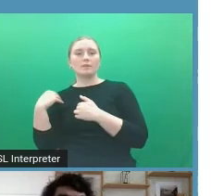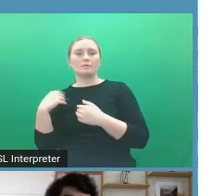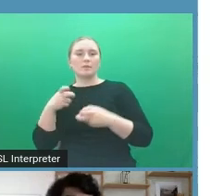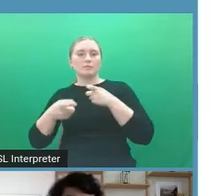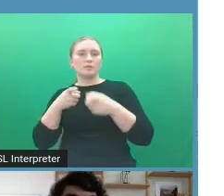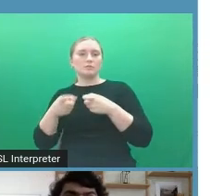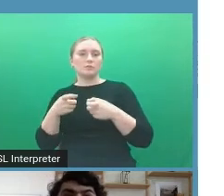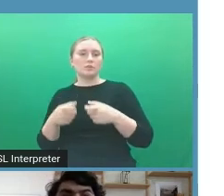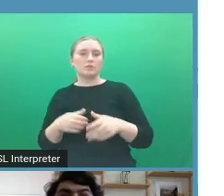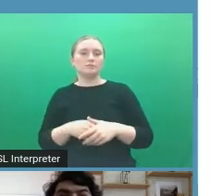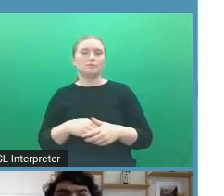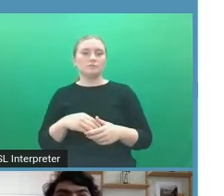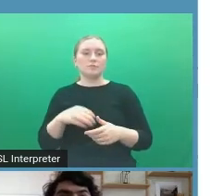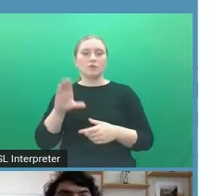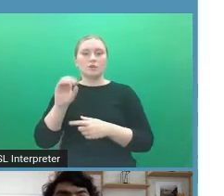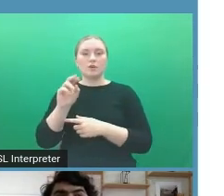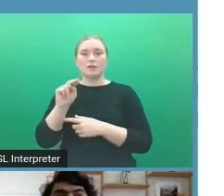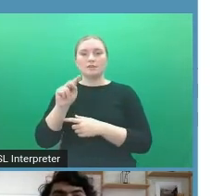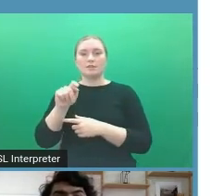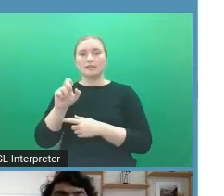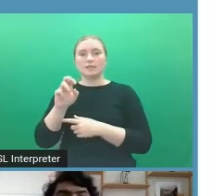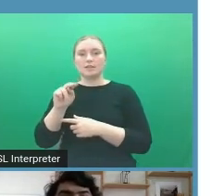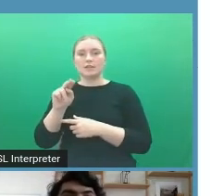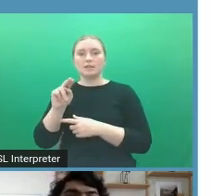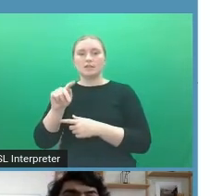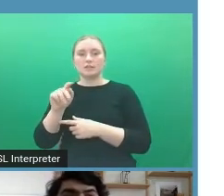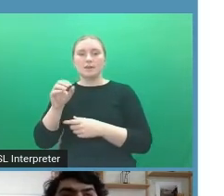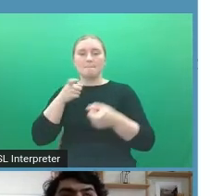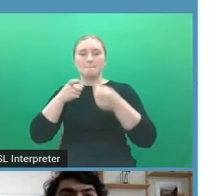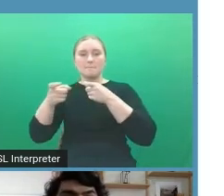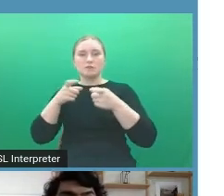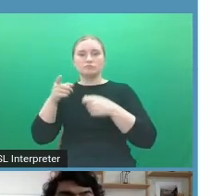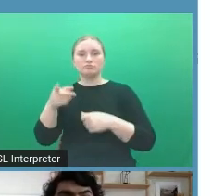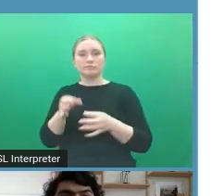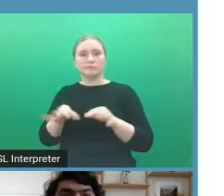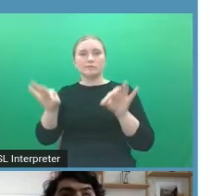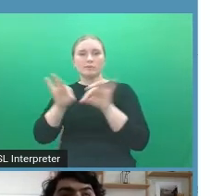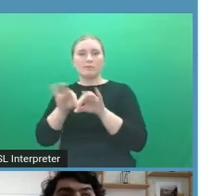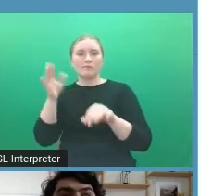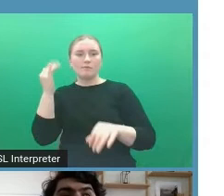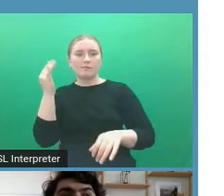manages the website or in larger organizations an enterprise-wide content management system,